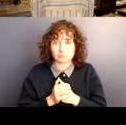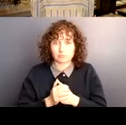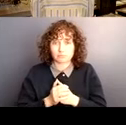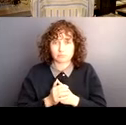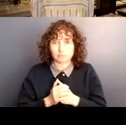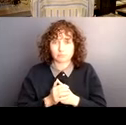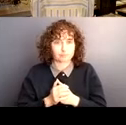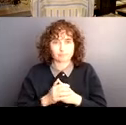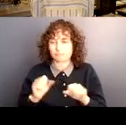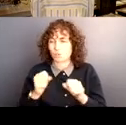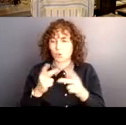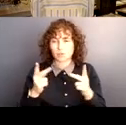There's no space for movement.